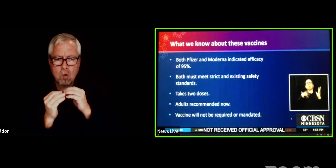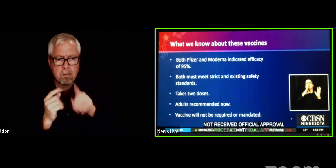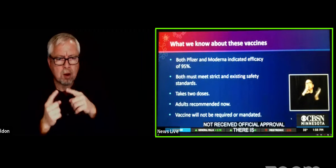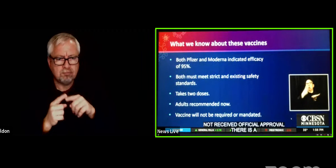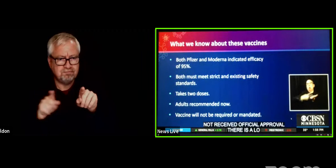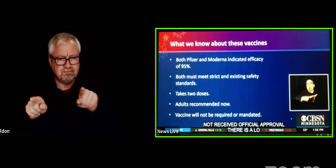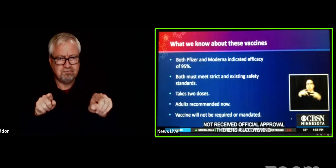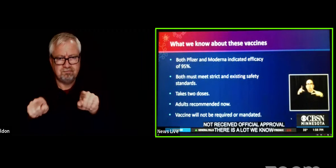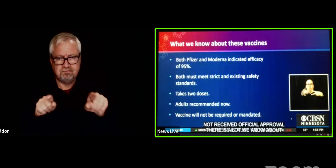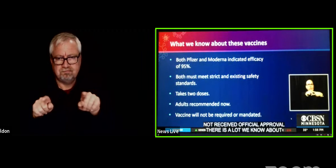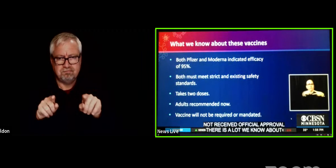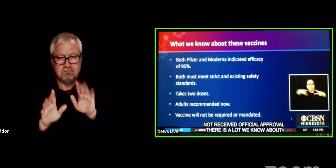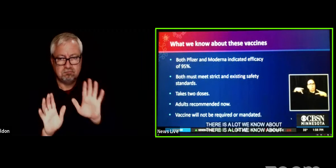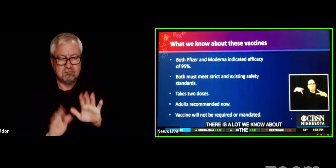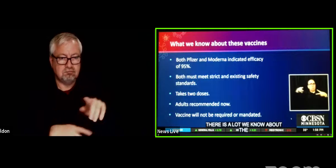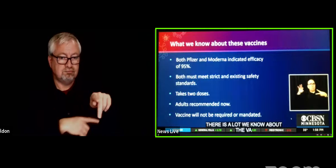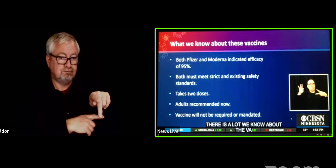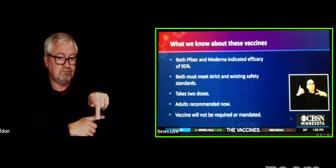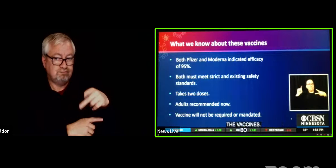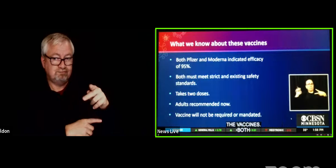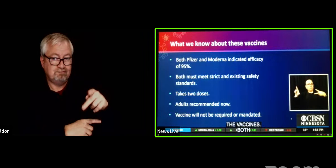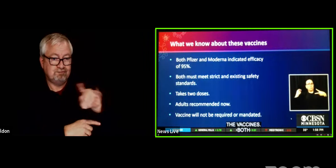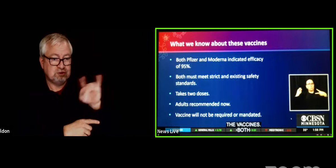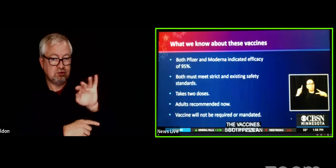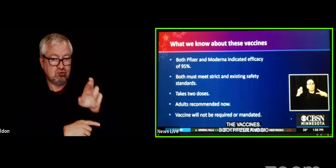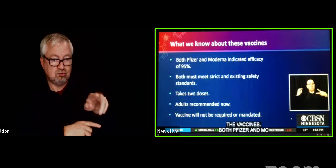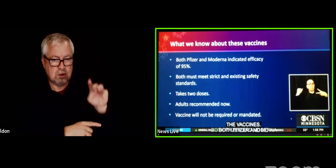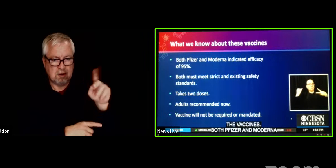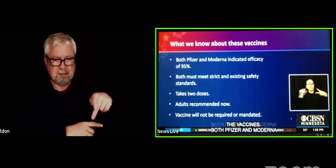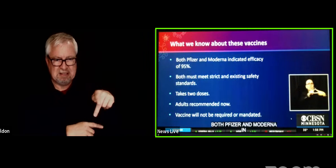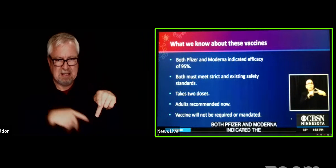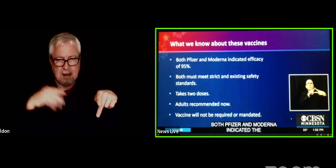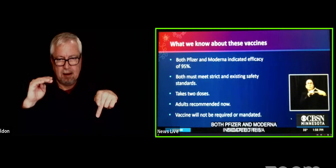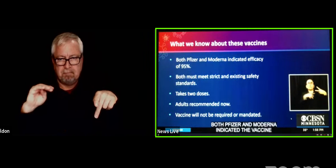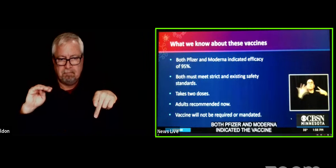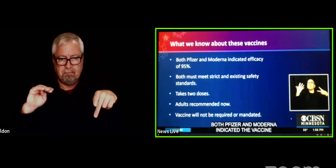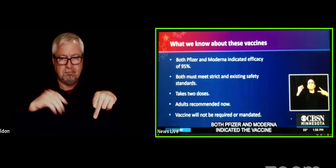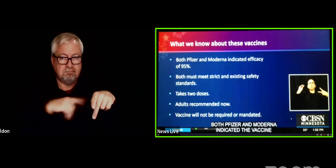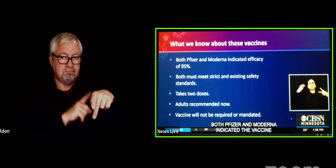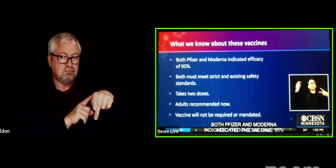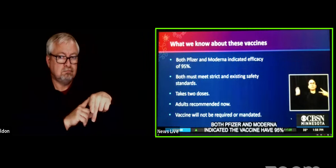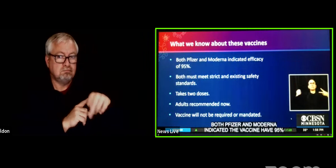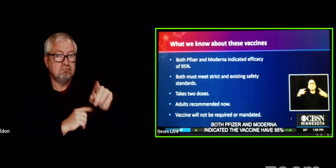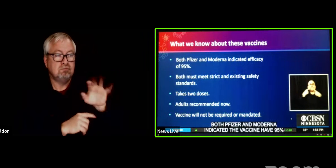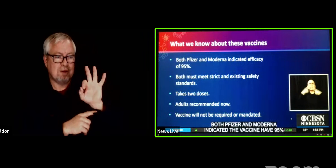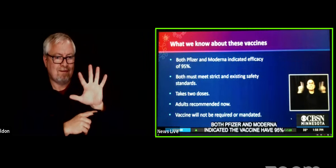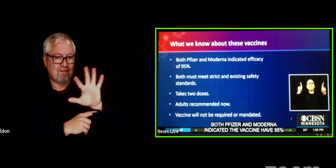THEIR VACCINES HAVE 95% EFFICACY, OR ARE EFFECTIVE 85% OF